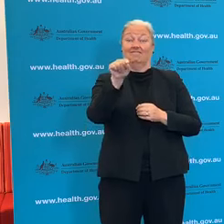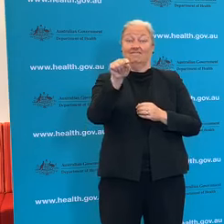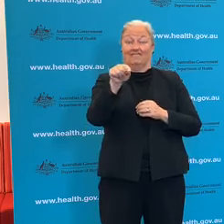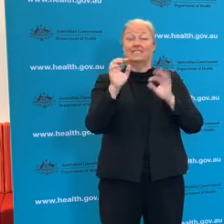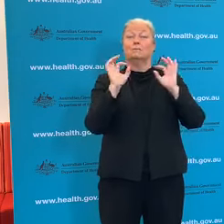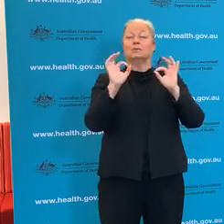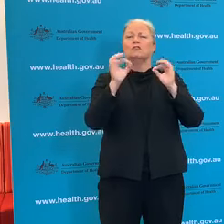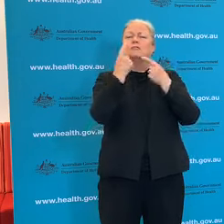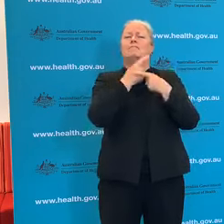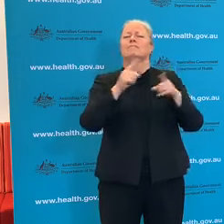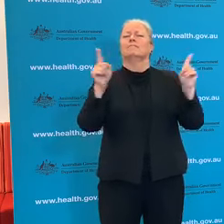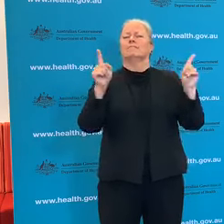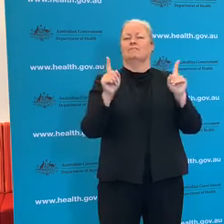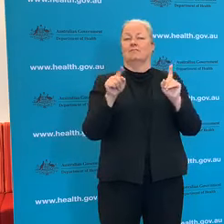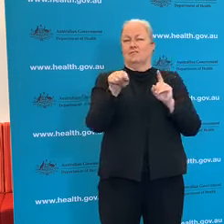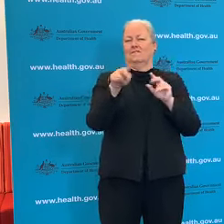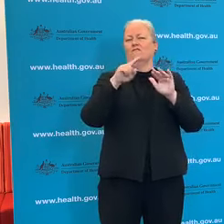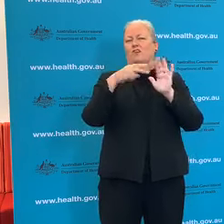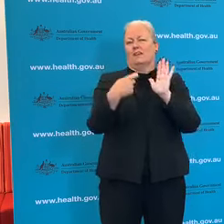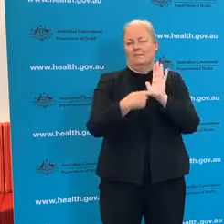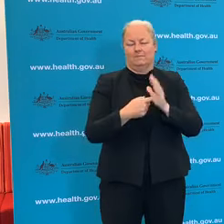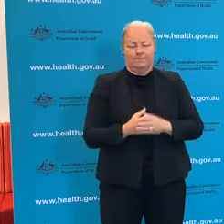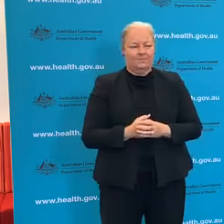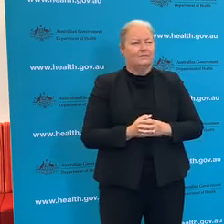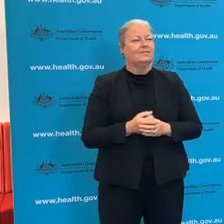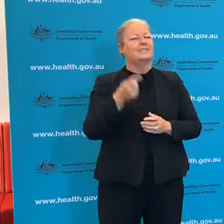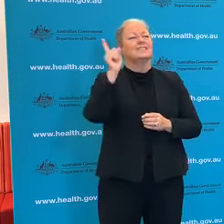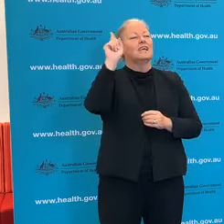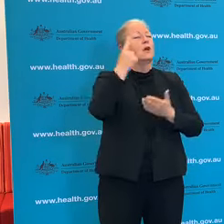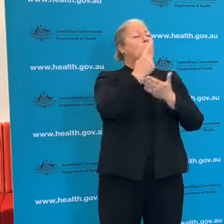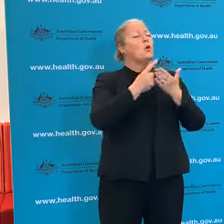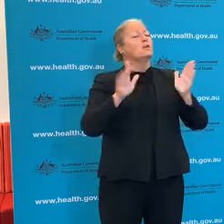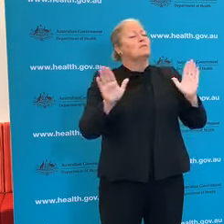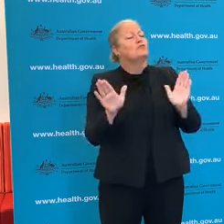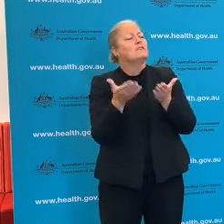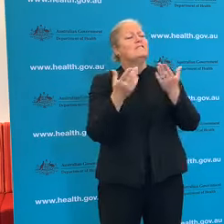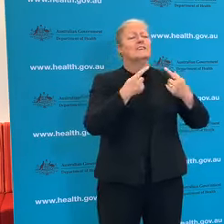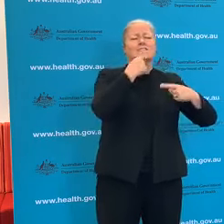that. So today I'm just going to give the brief general health update which we've